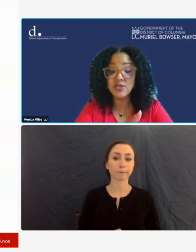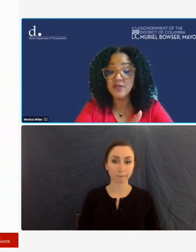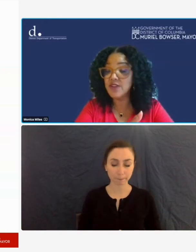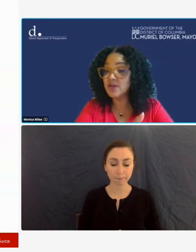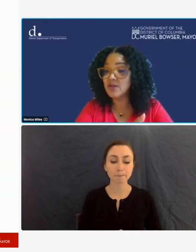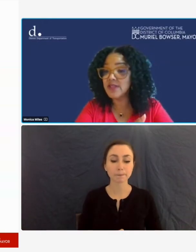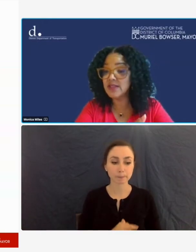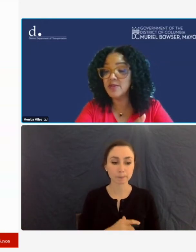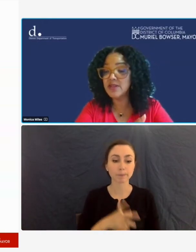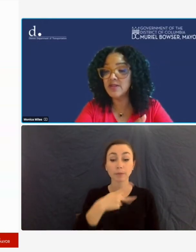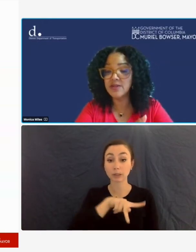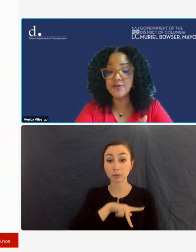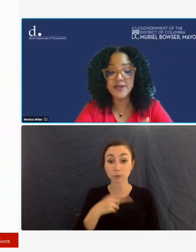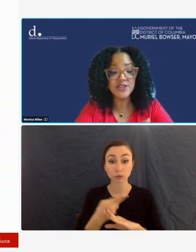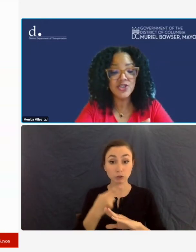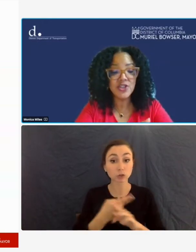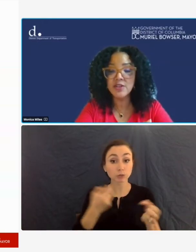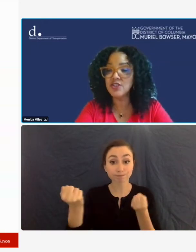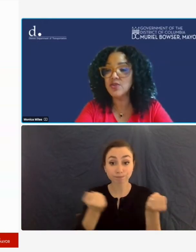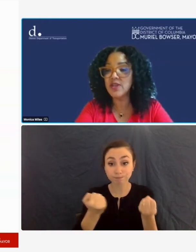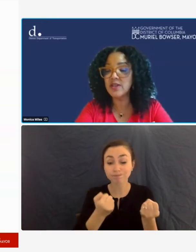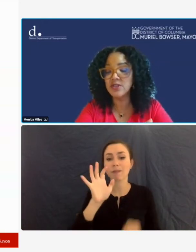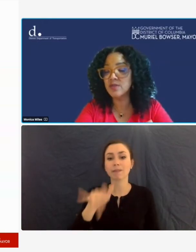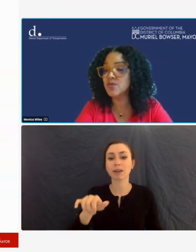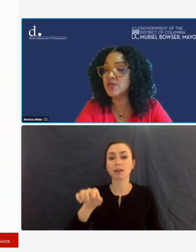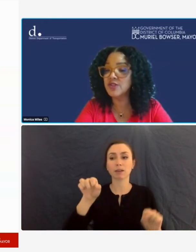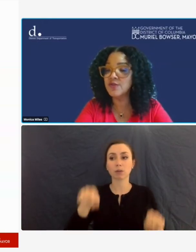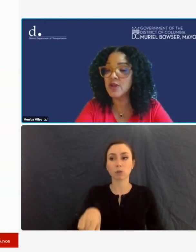of vehicle that can be another fringe because you get a certain portion of